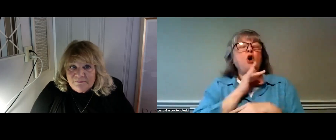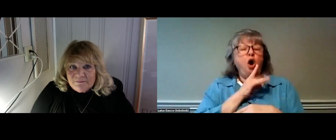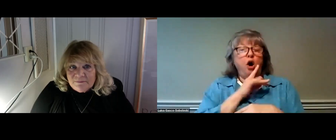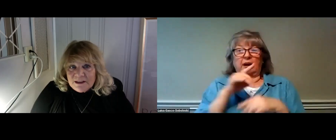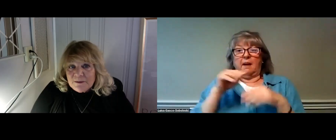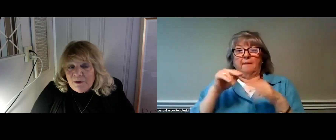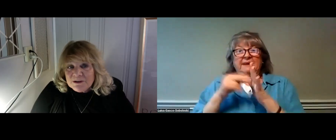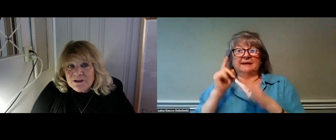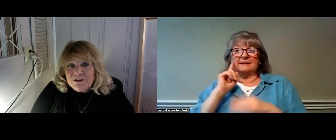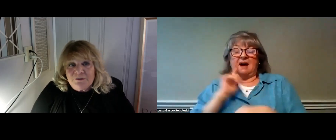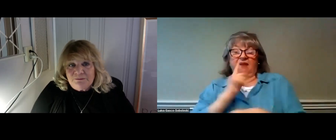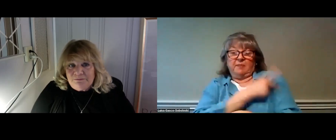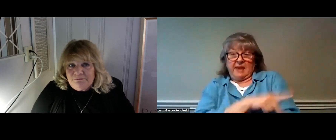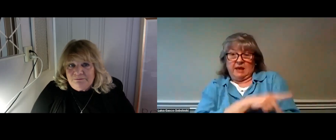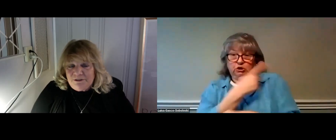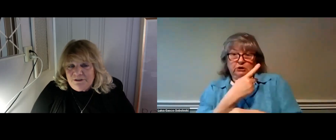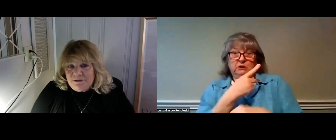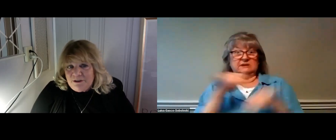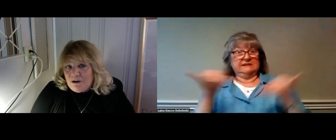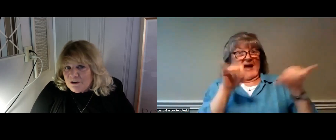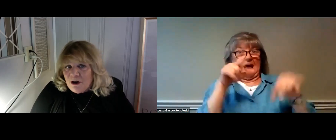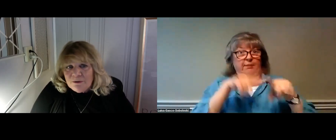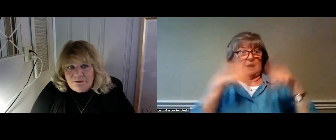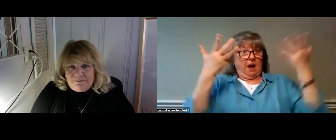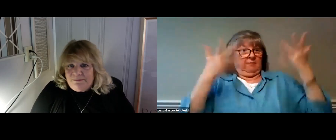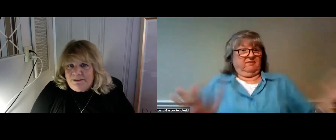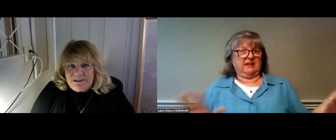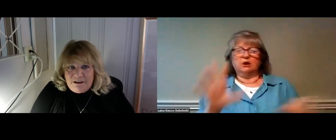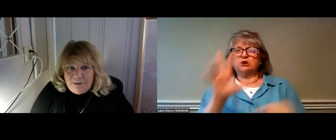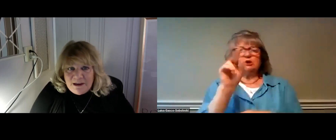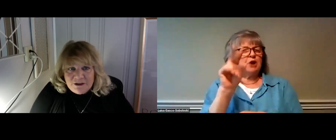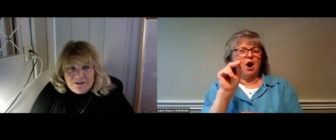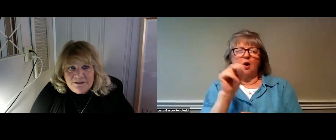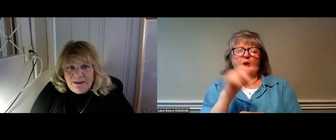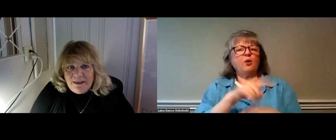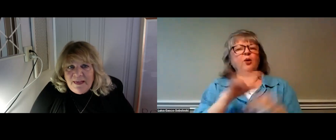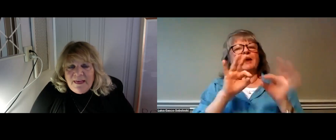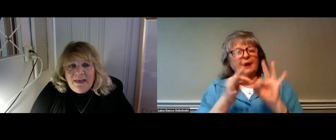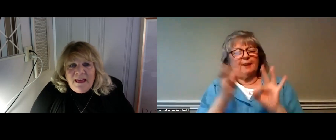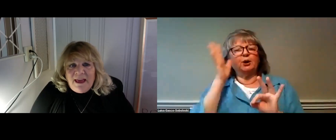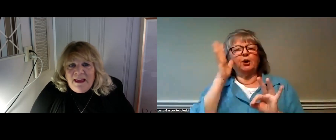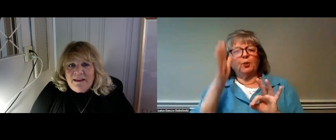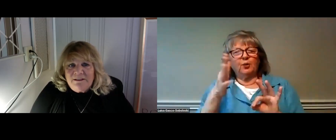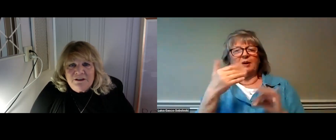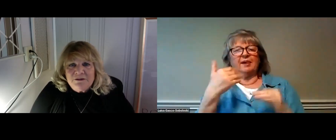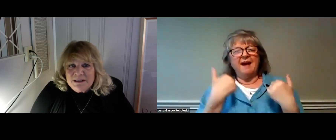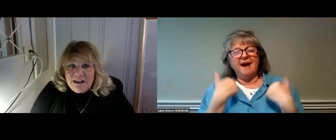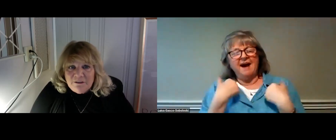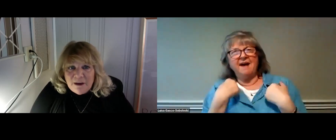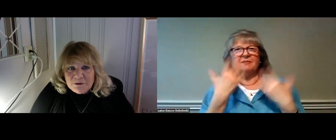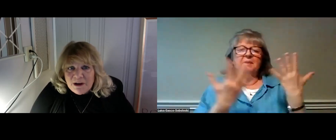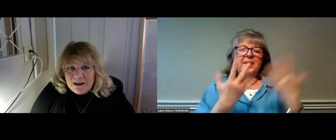supposing you don't know the deaf patient, and you just give up trying to